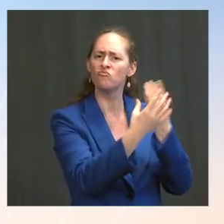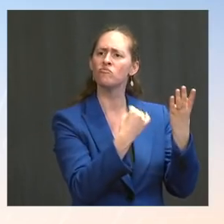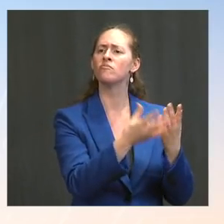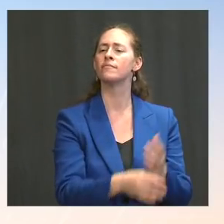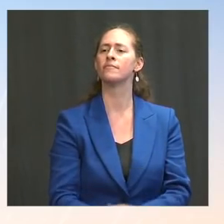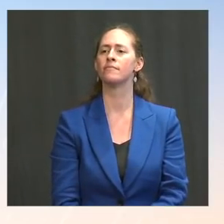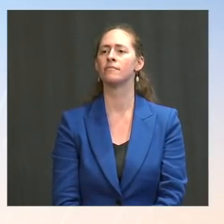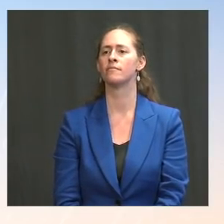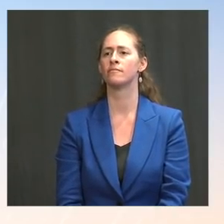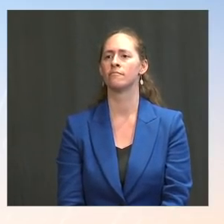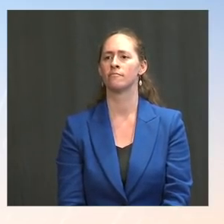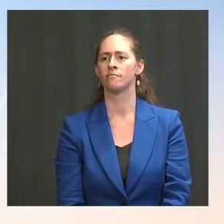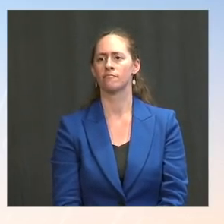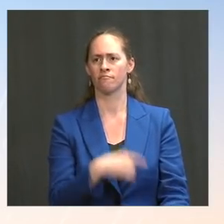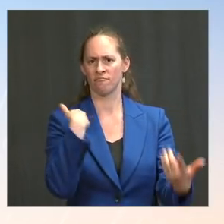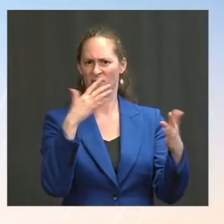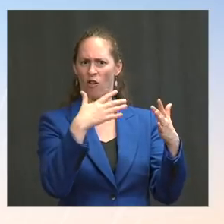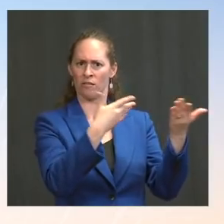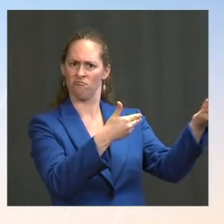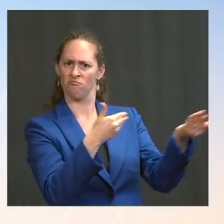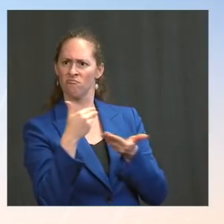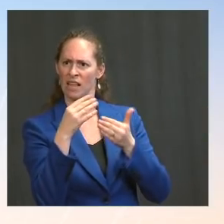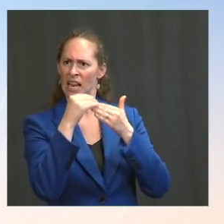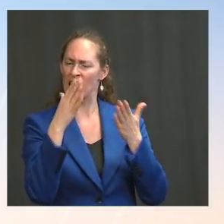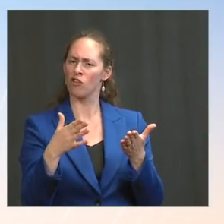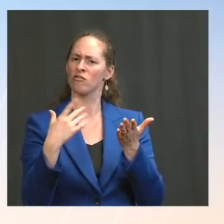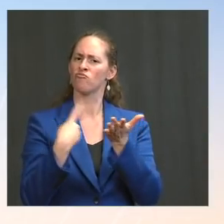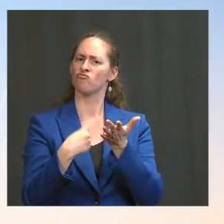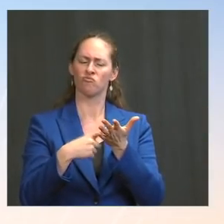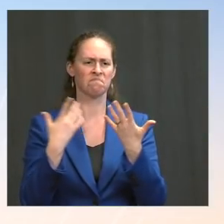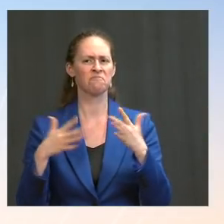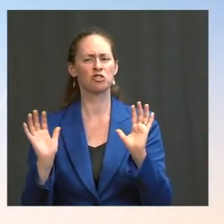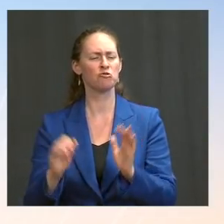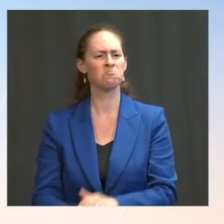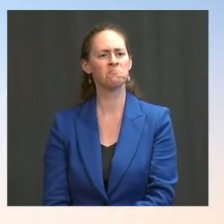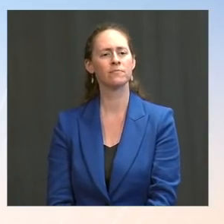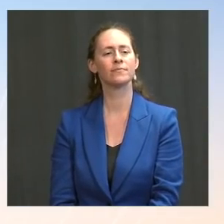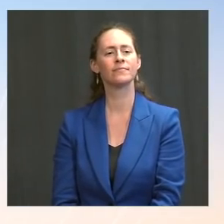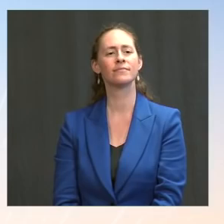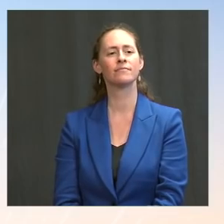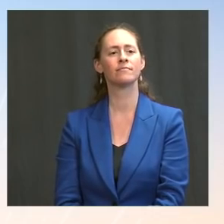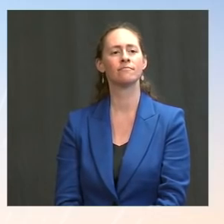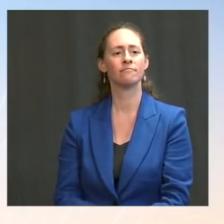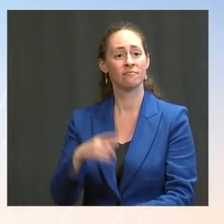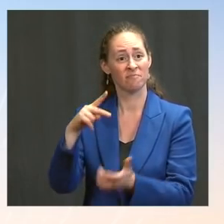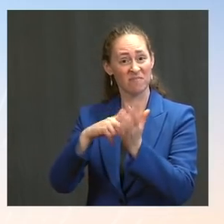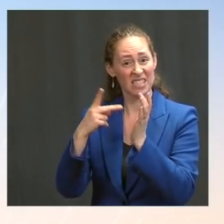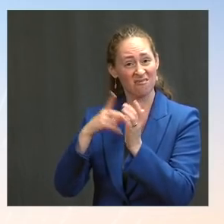that we will continue to provide security assistance, humanitarian assistance, and be partners to the government of Afghanistan